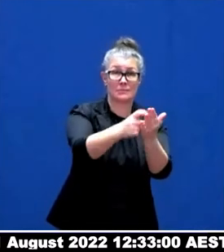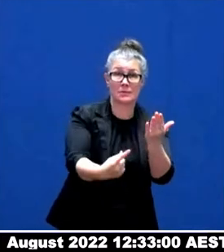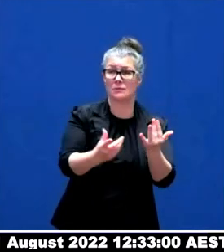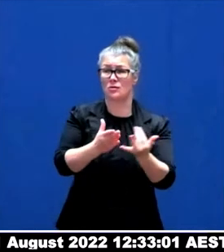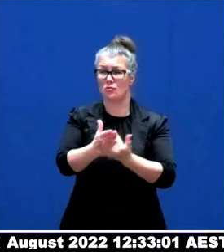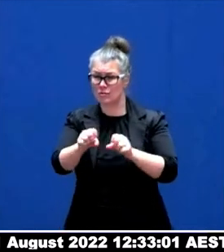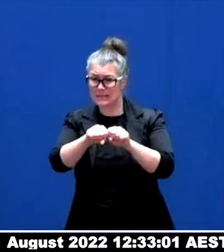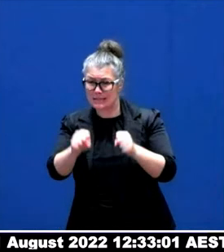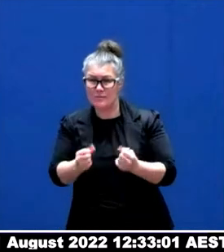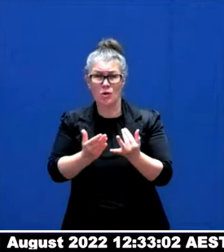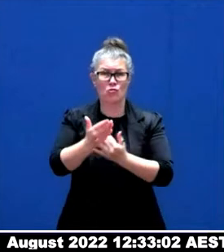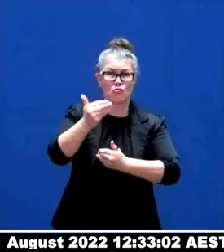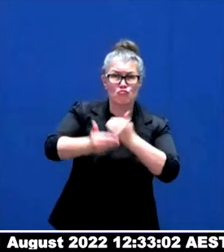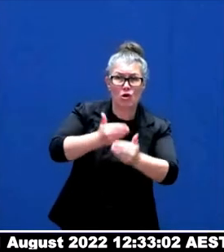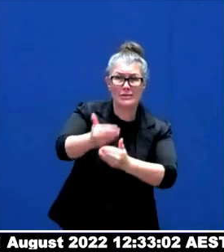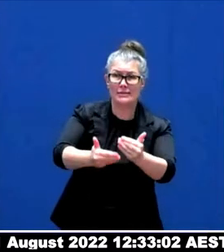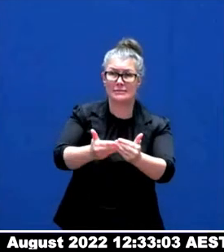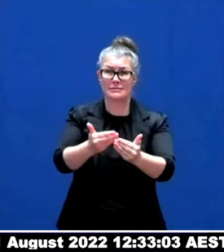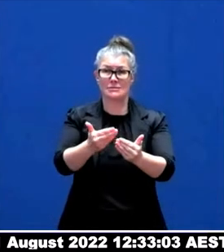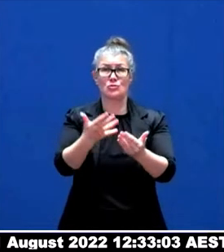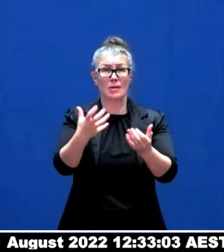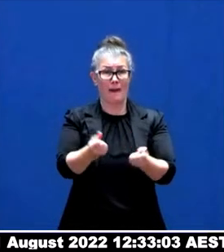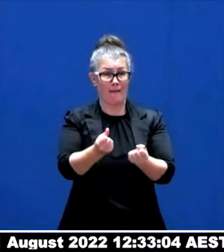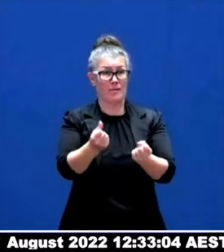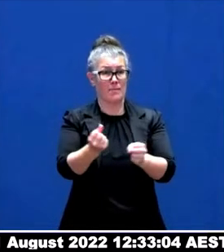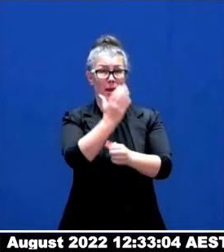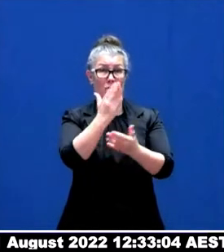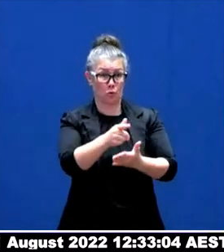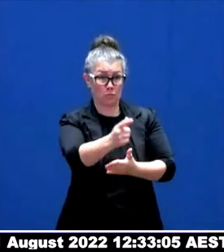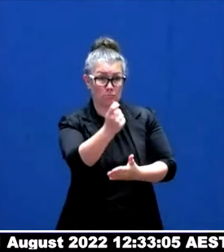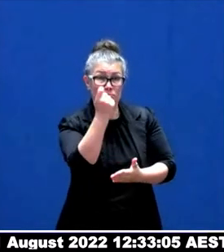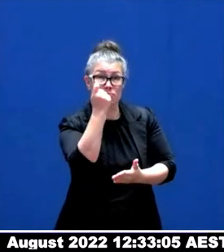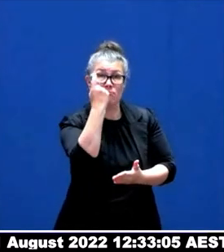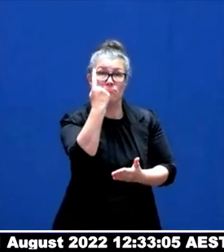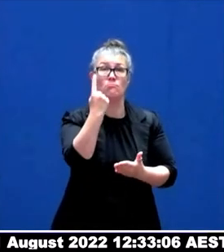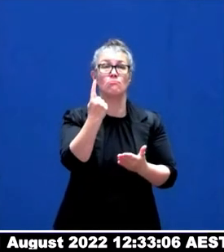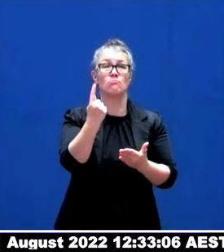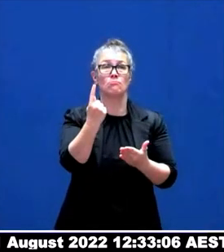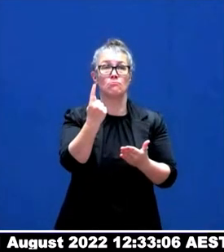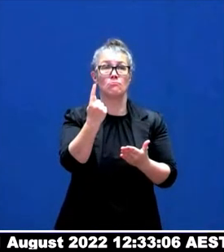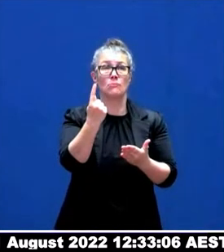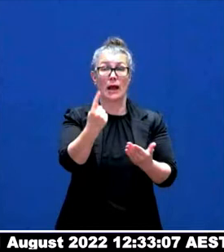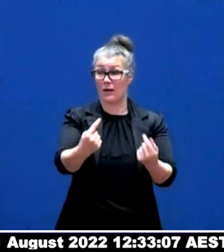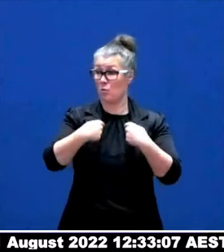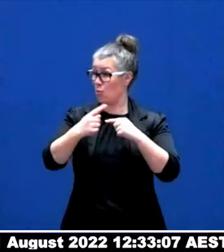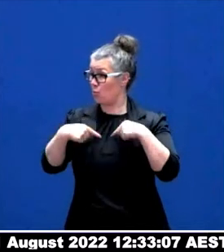processes is equipped to understand experiences of people with disability and